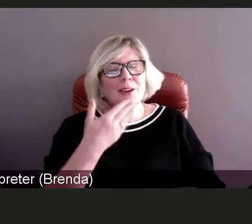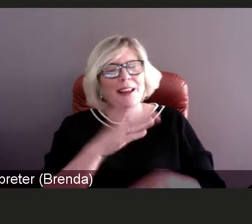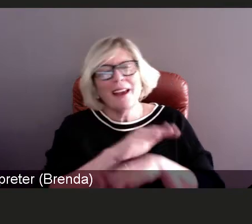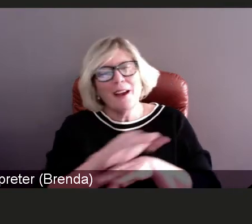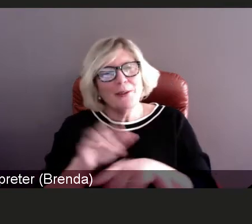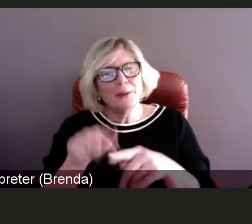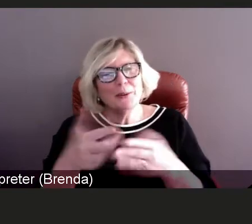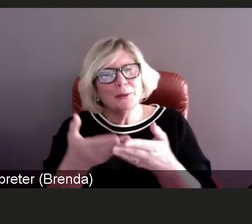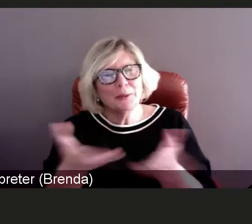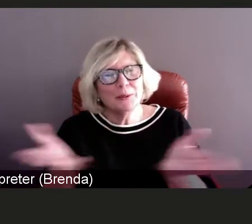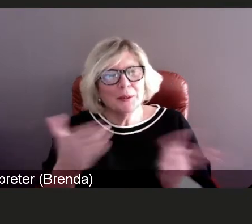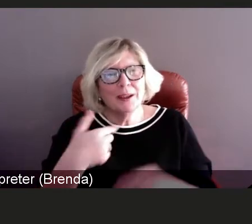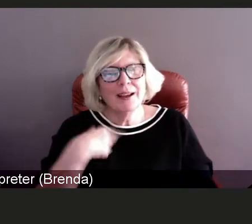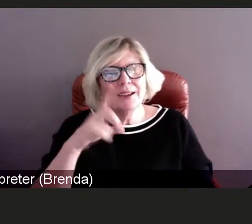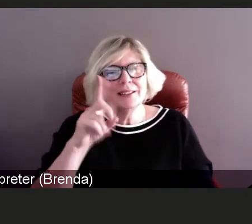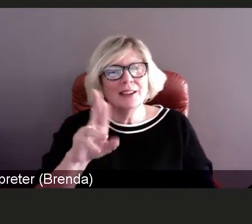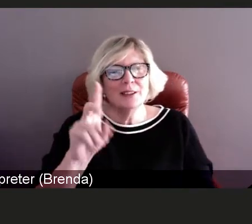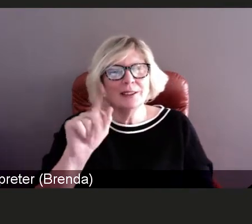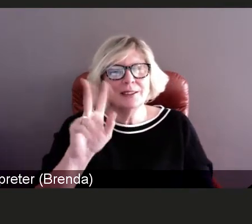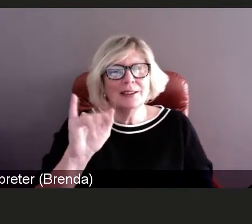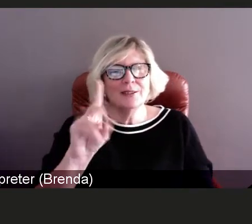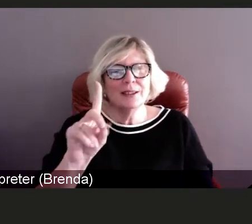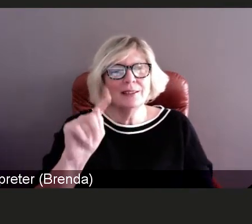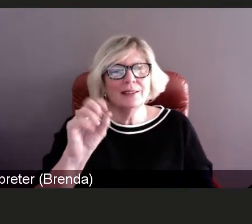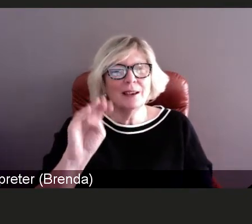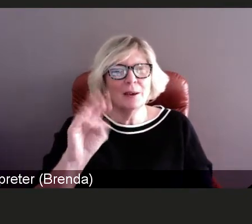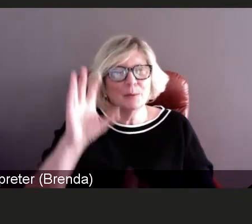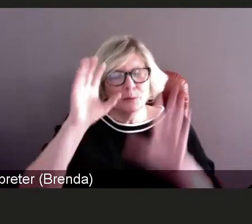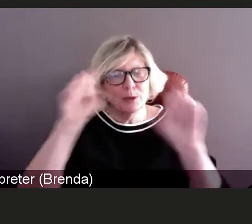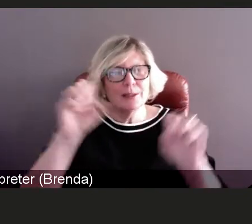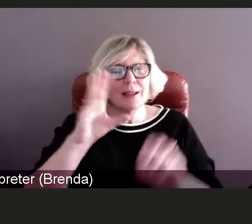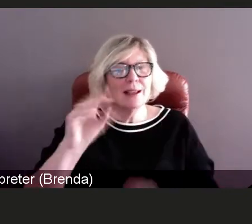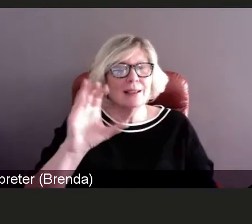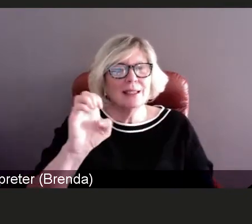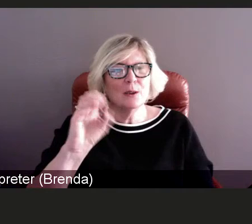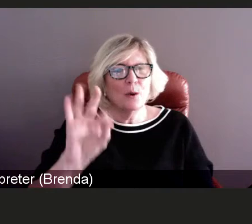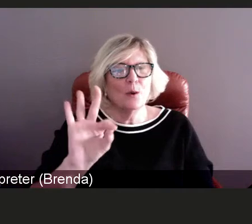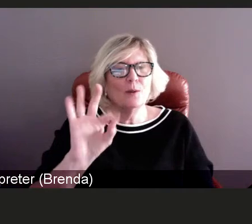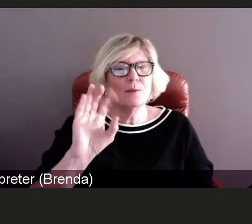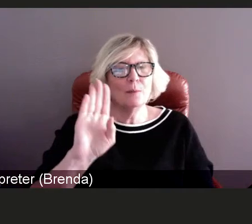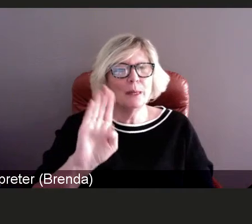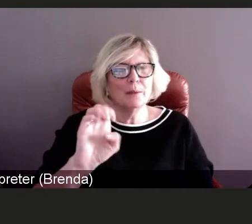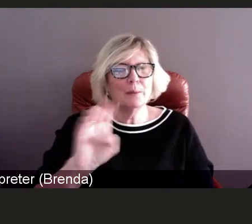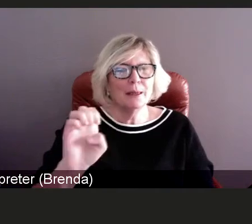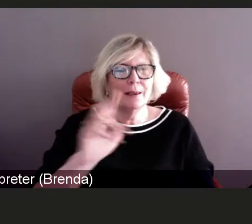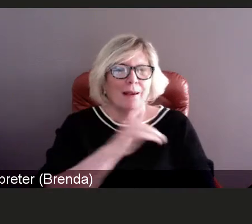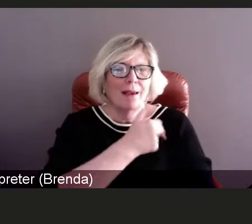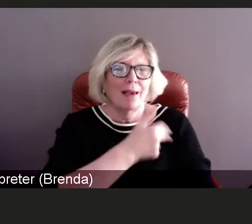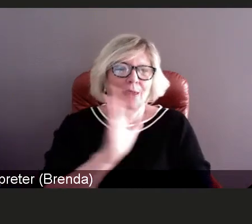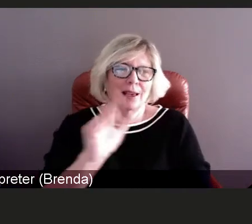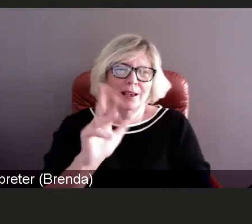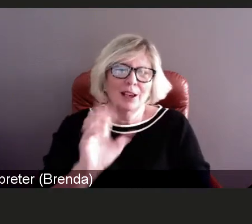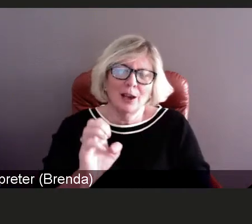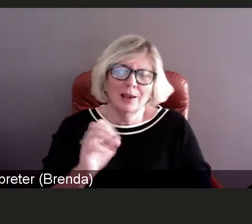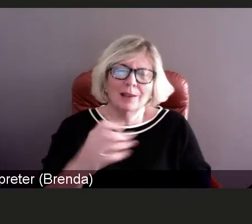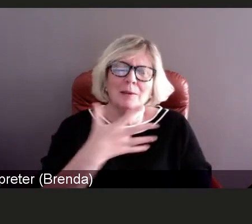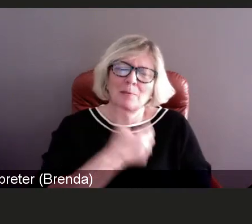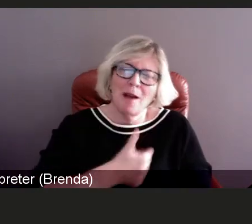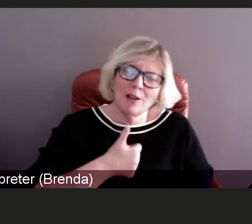Good afternoon everybody. This is Dr. David Tam, President and CEO of Beebe Healthcare. First I apologize for the slight delay